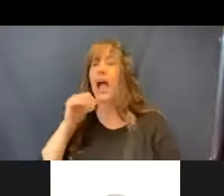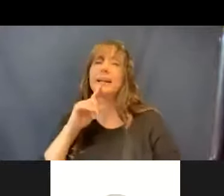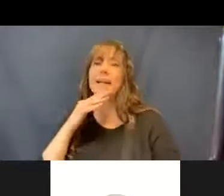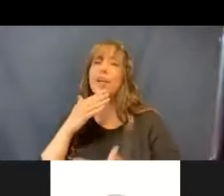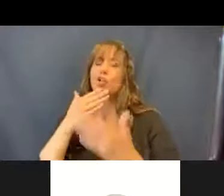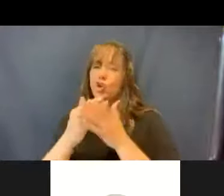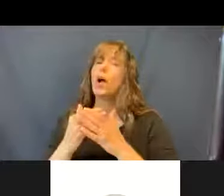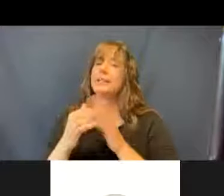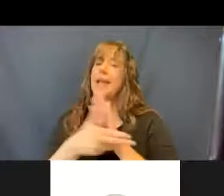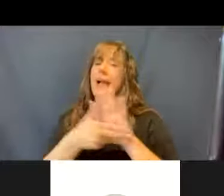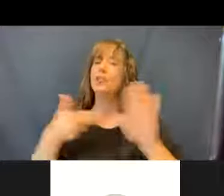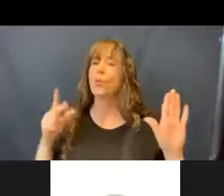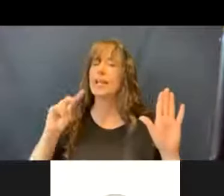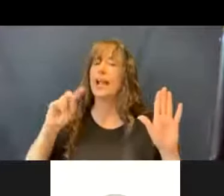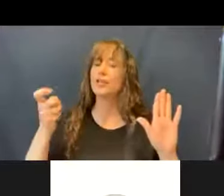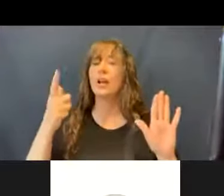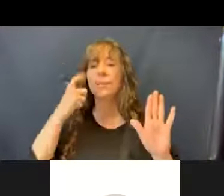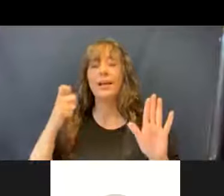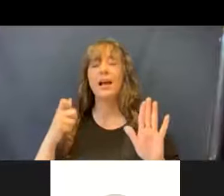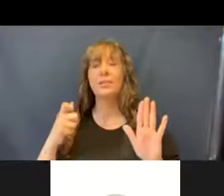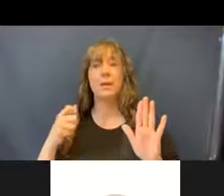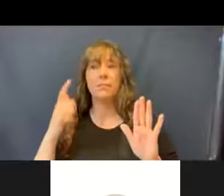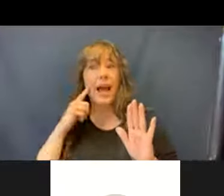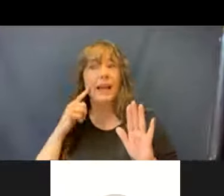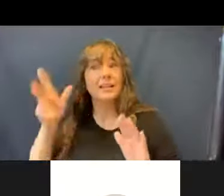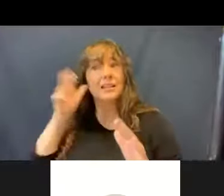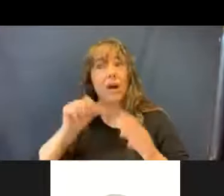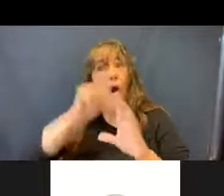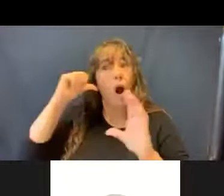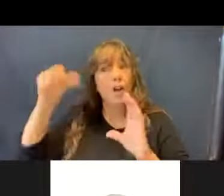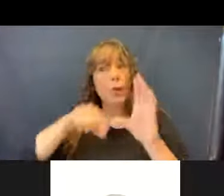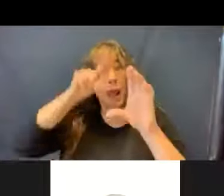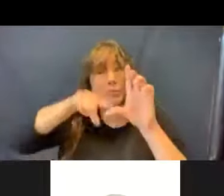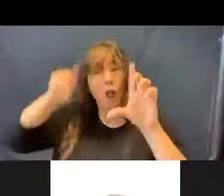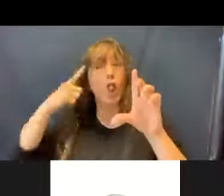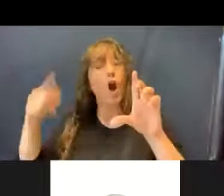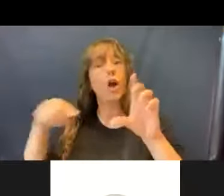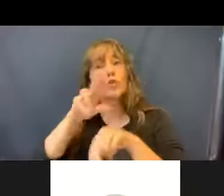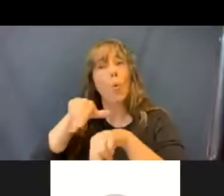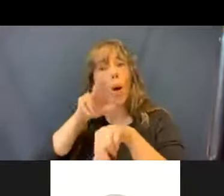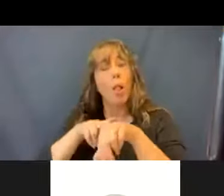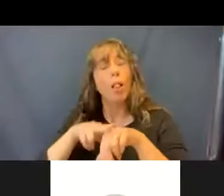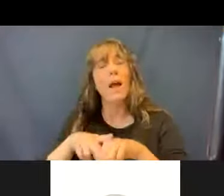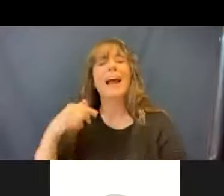tests do pass off as normal. I do have what's called central auditory processing disorder.